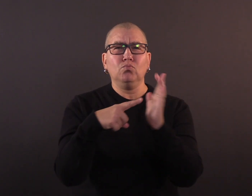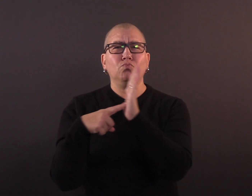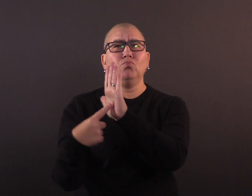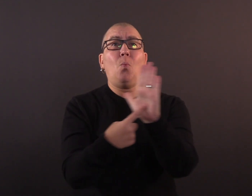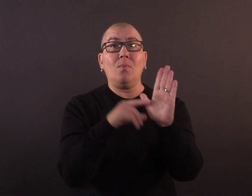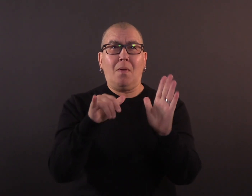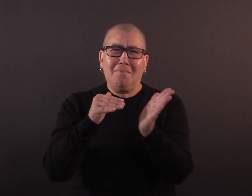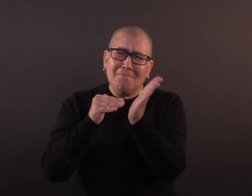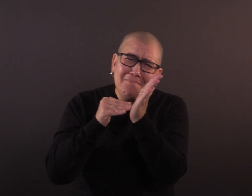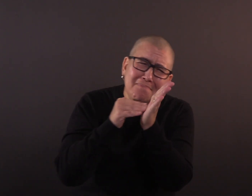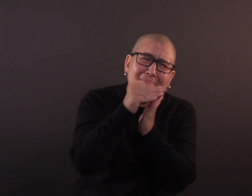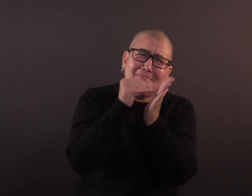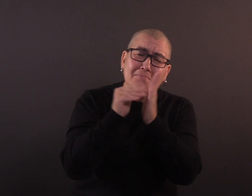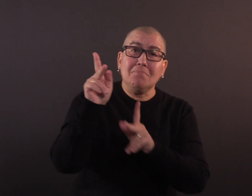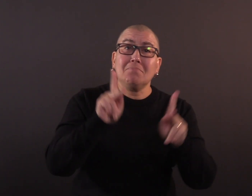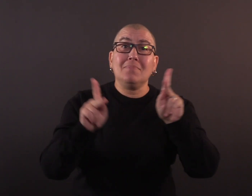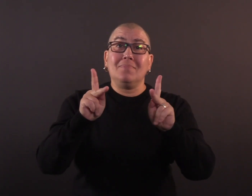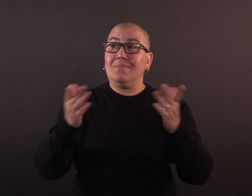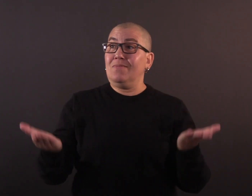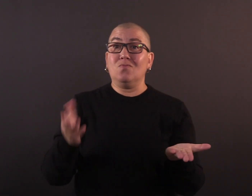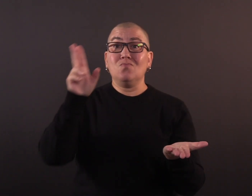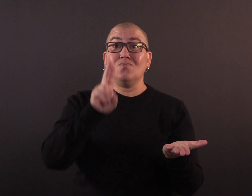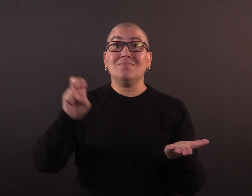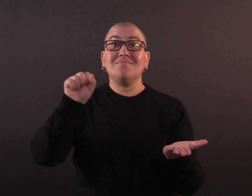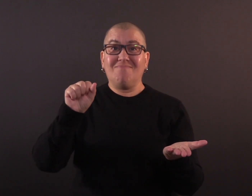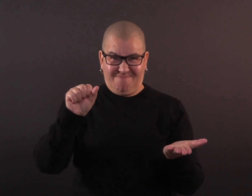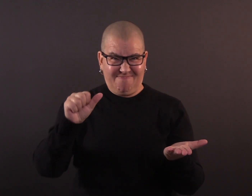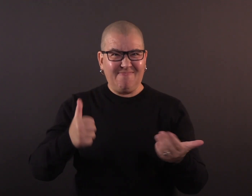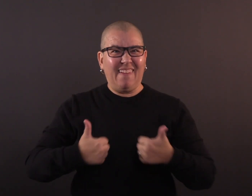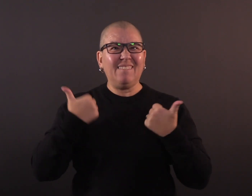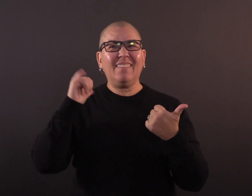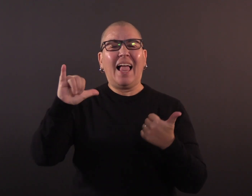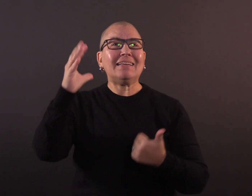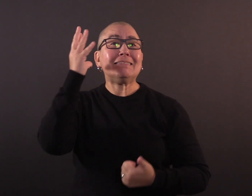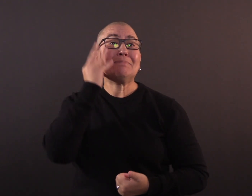Government surveys suggest that millions of people in the U.S.